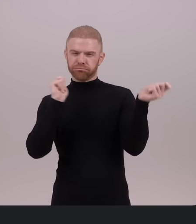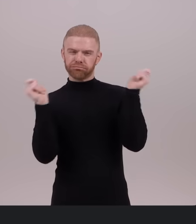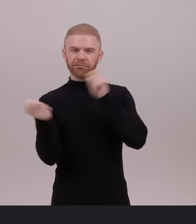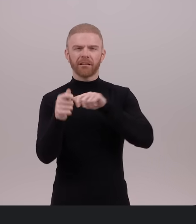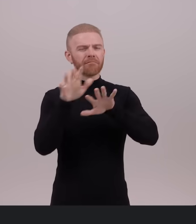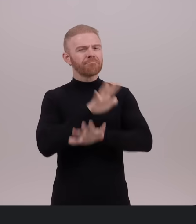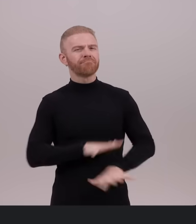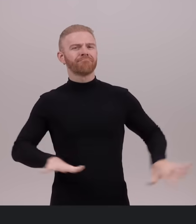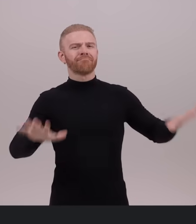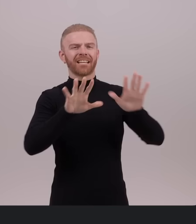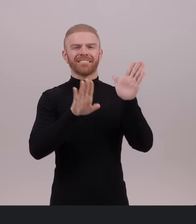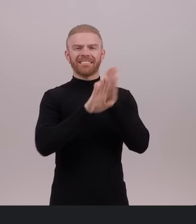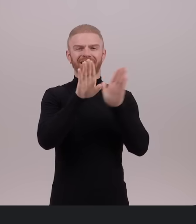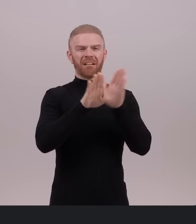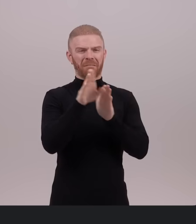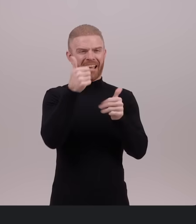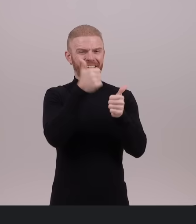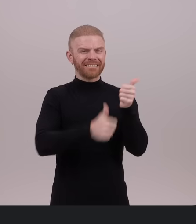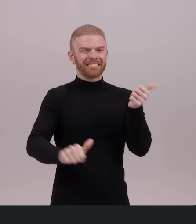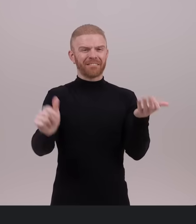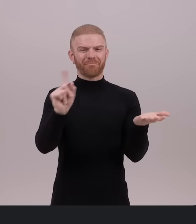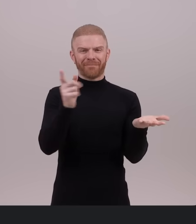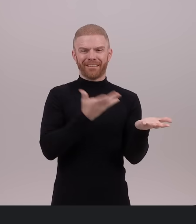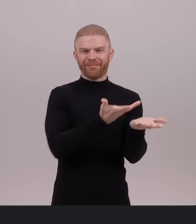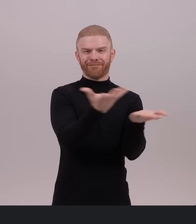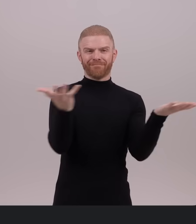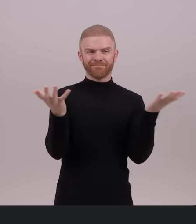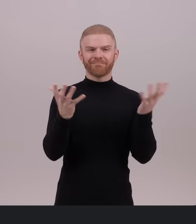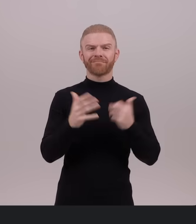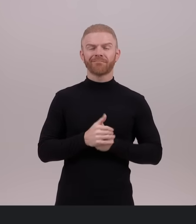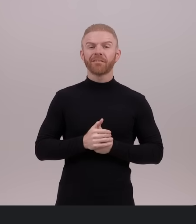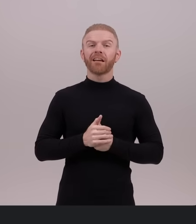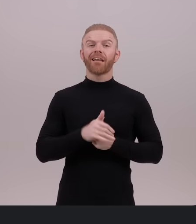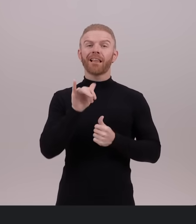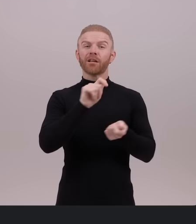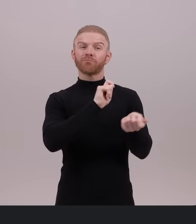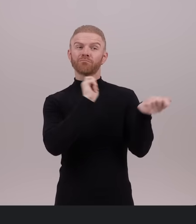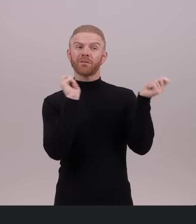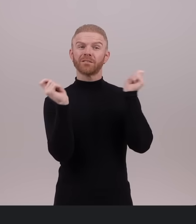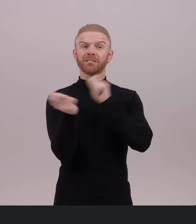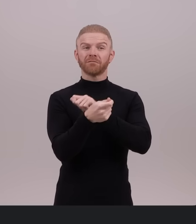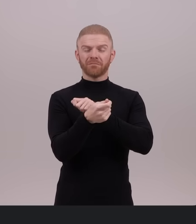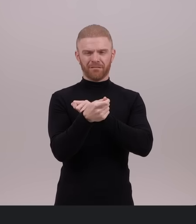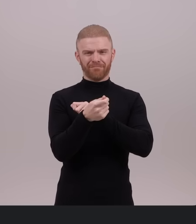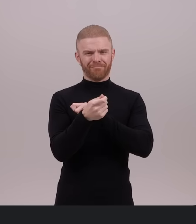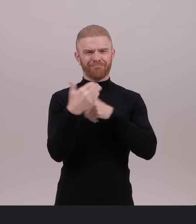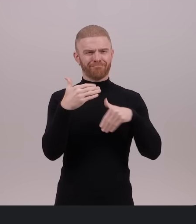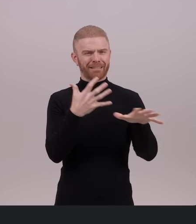of development everywhere, and nowhere is that transformation happening faster than on the web.